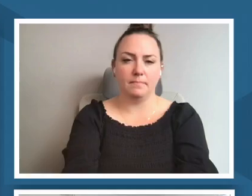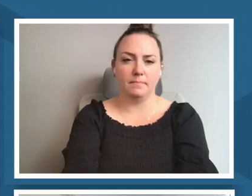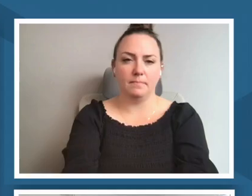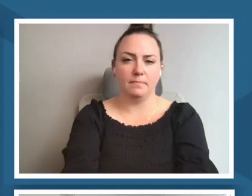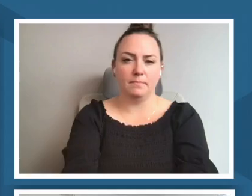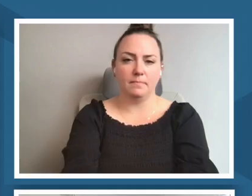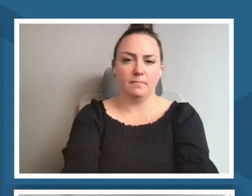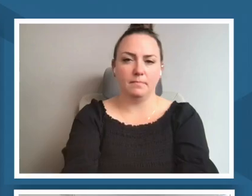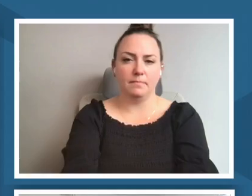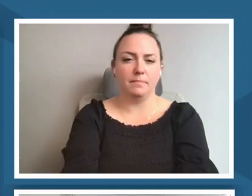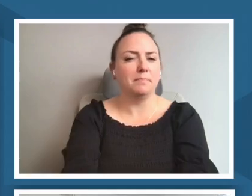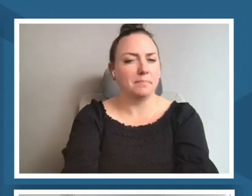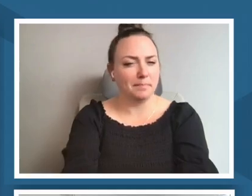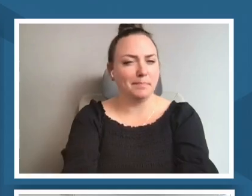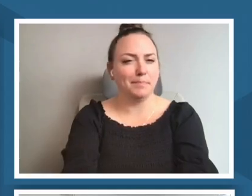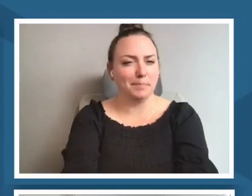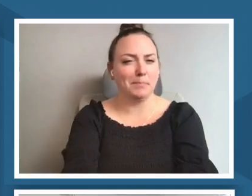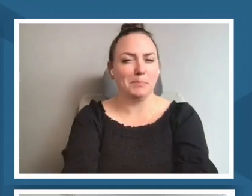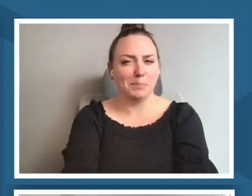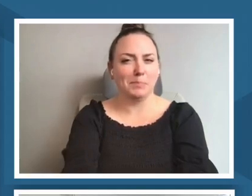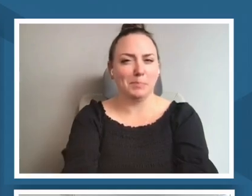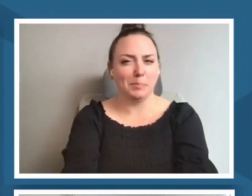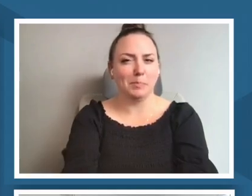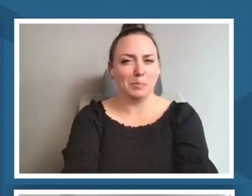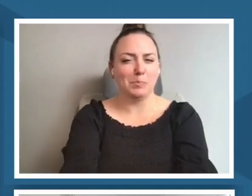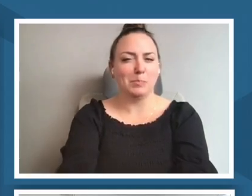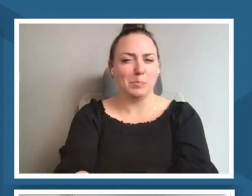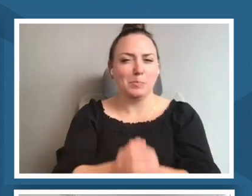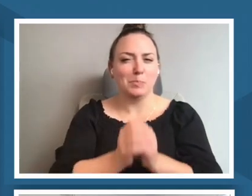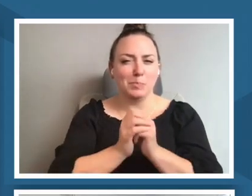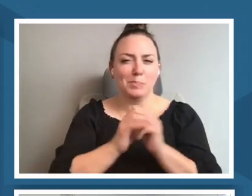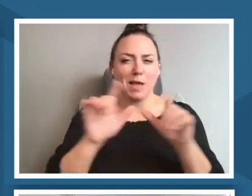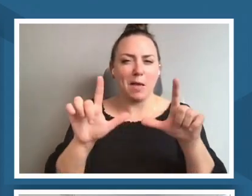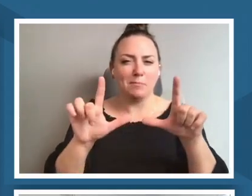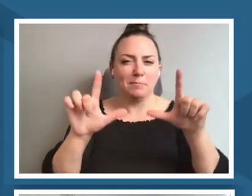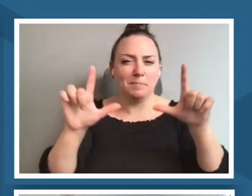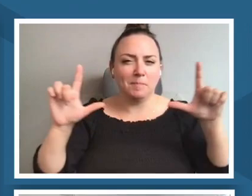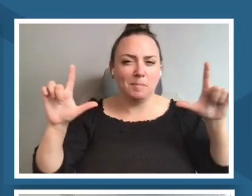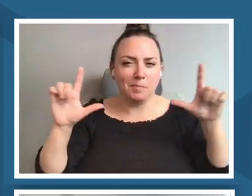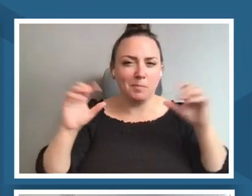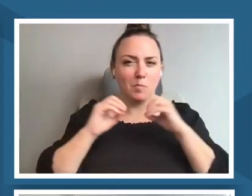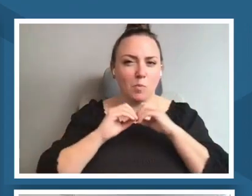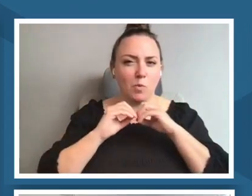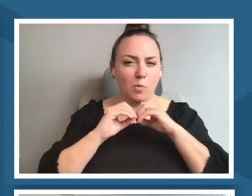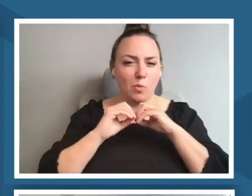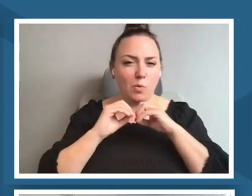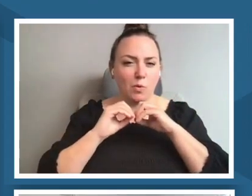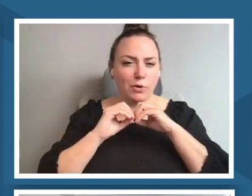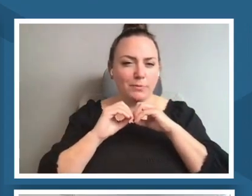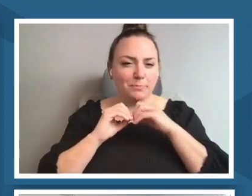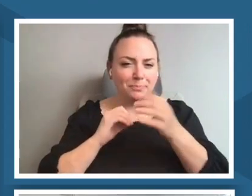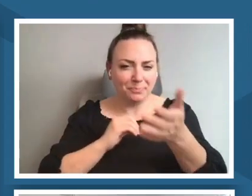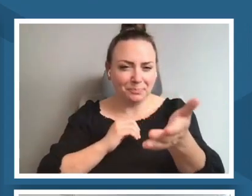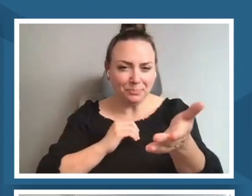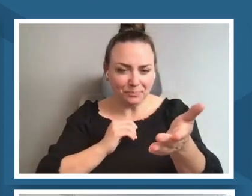let's have one more close look on the next slide